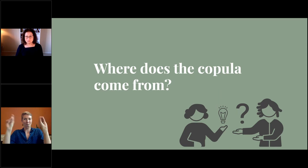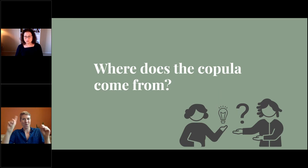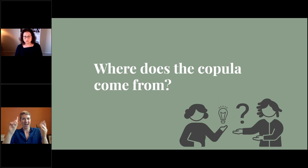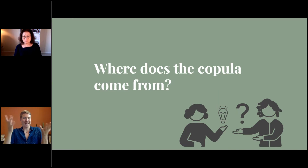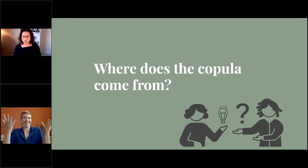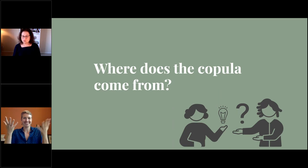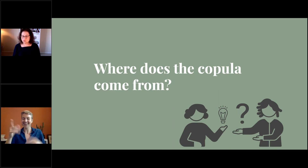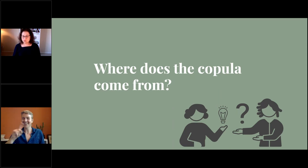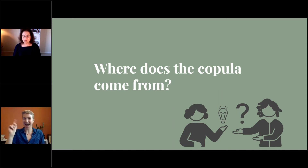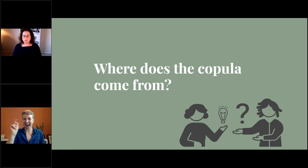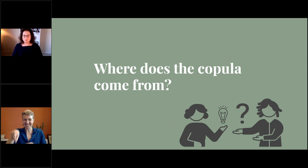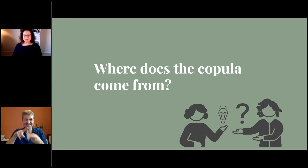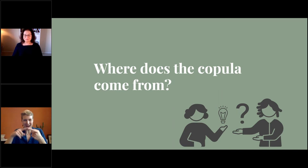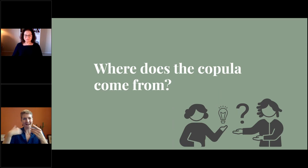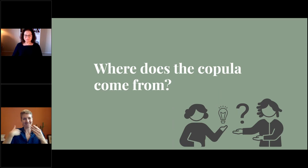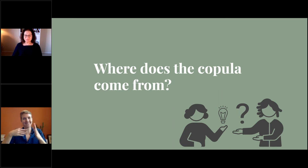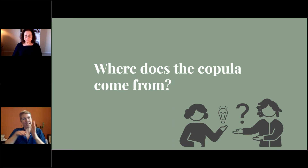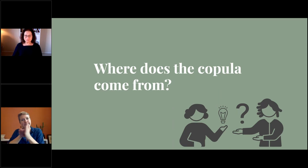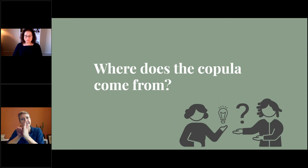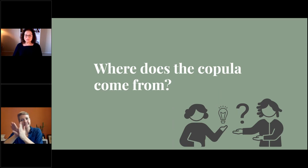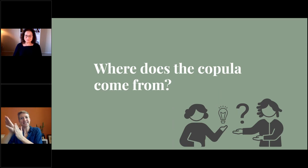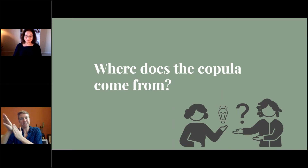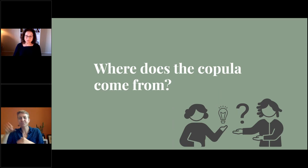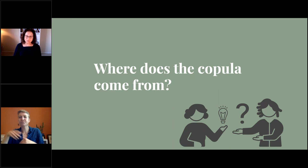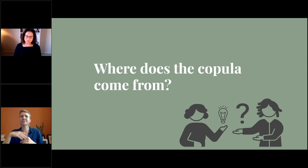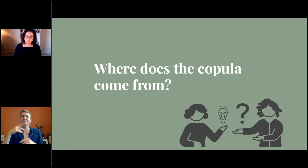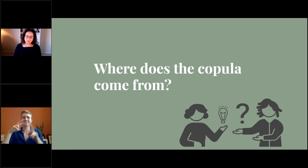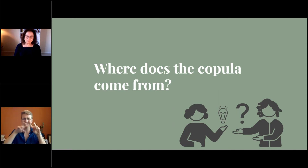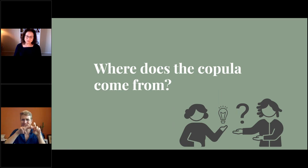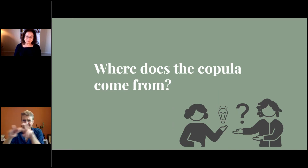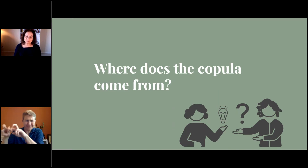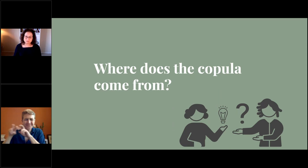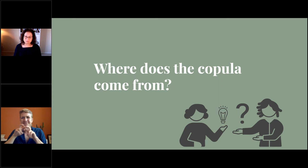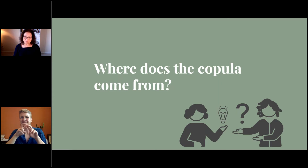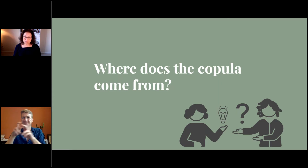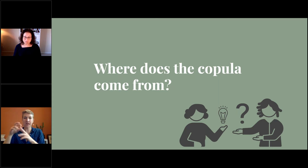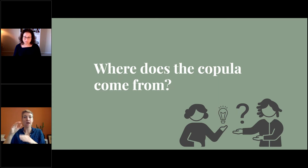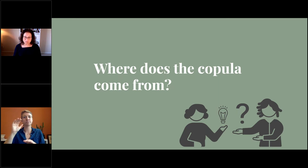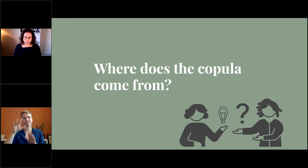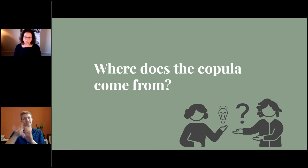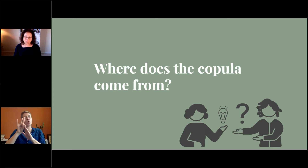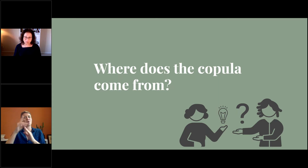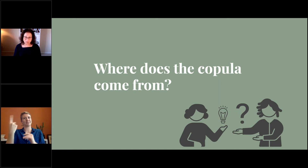[Tory Sampson] Great, things don’t just appear out of nowhere. They have to have a cycle of development.